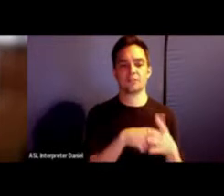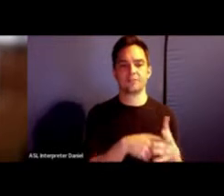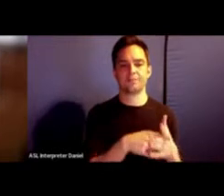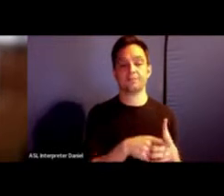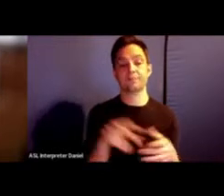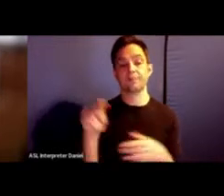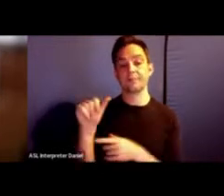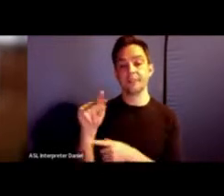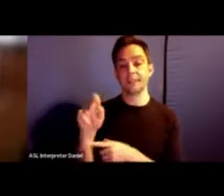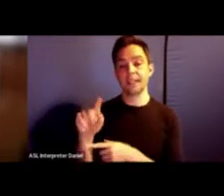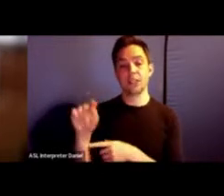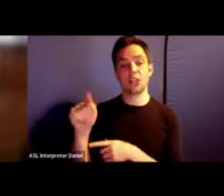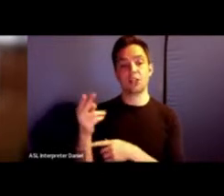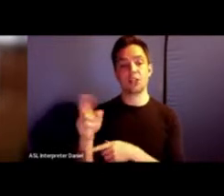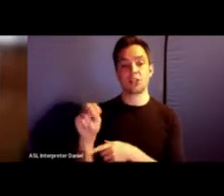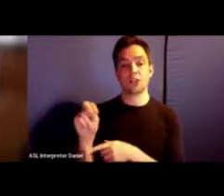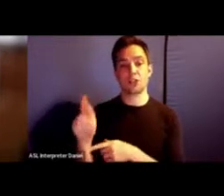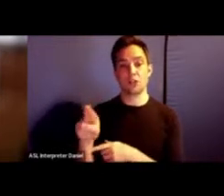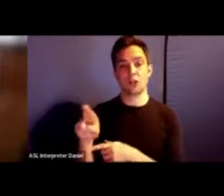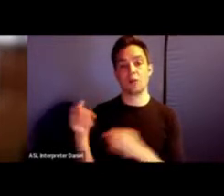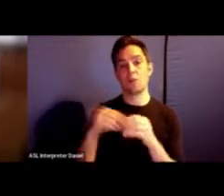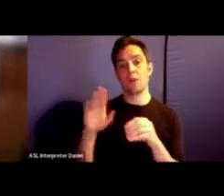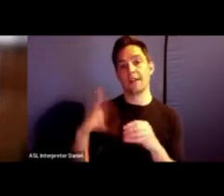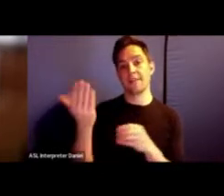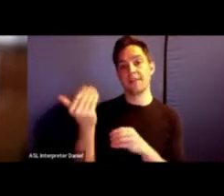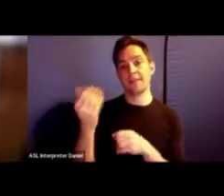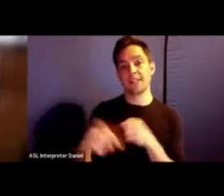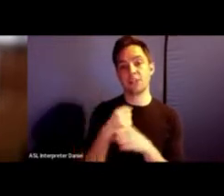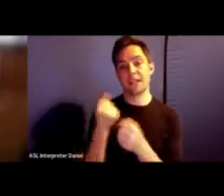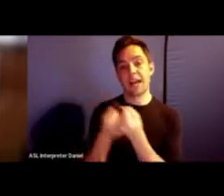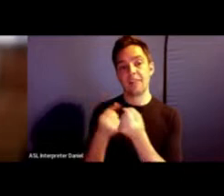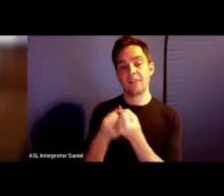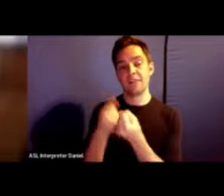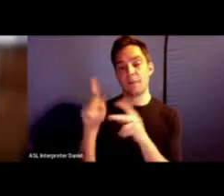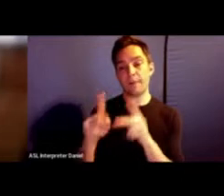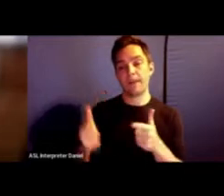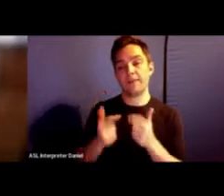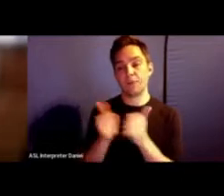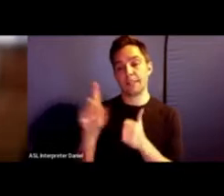Turner has spent more than 15 years advocating for people living with disabilities in